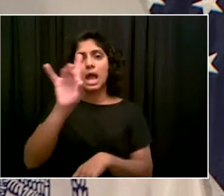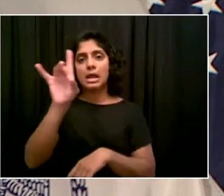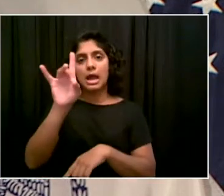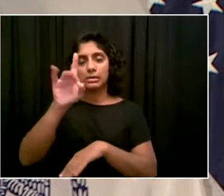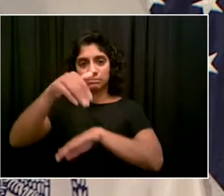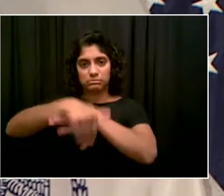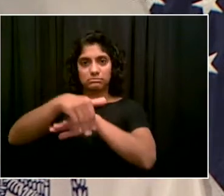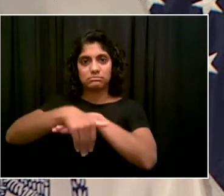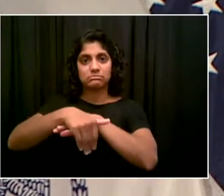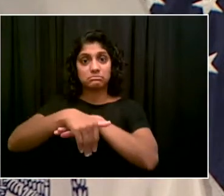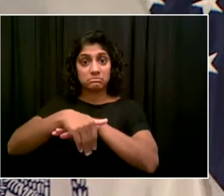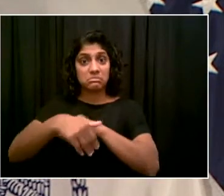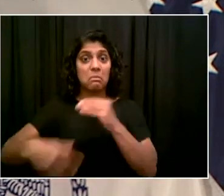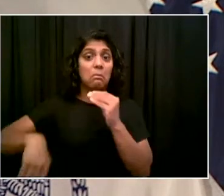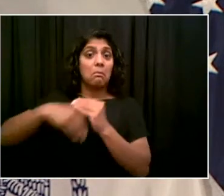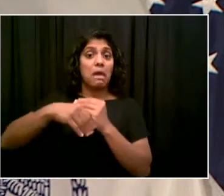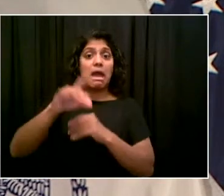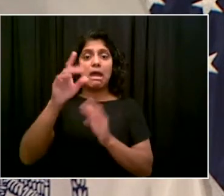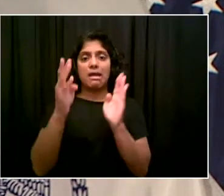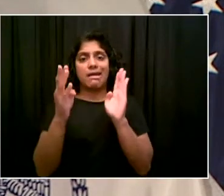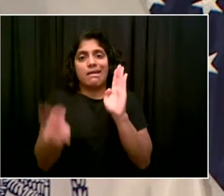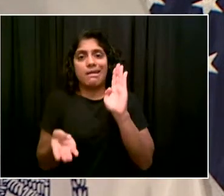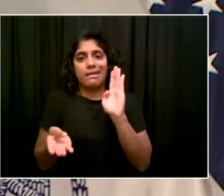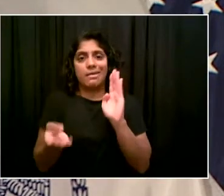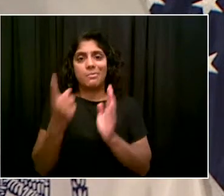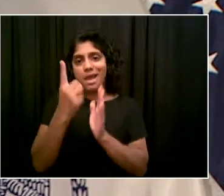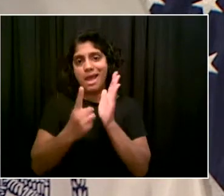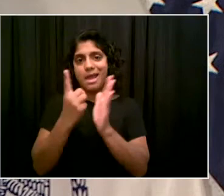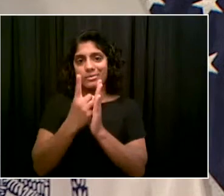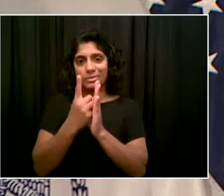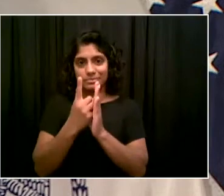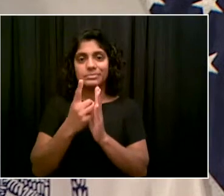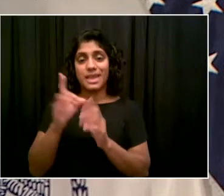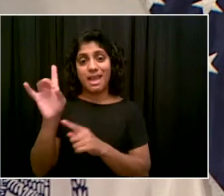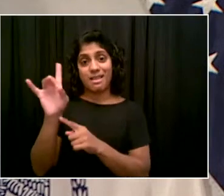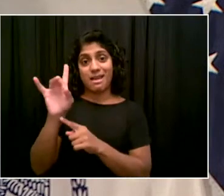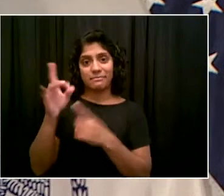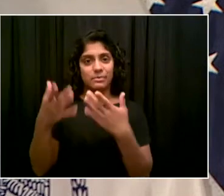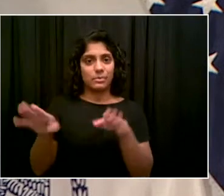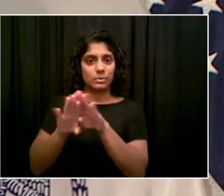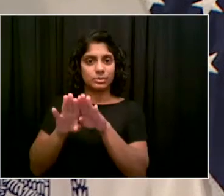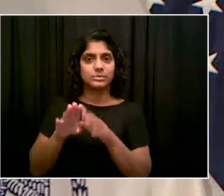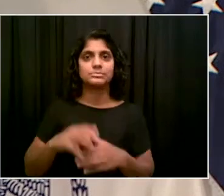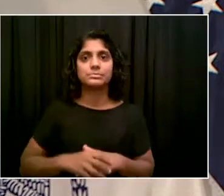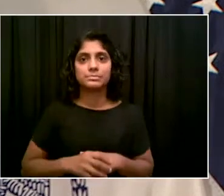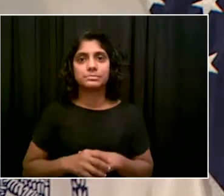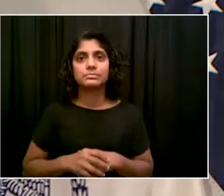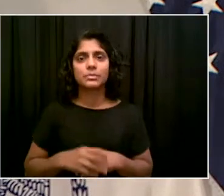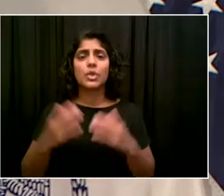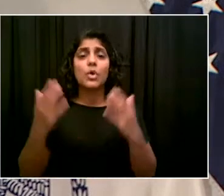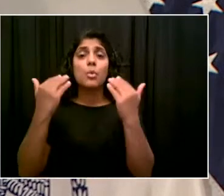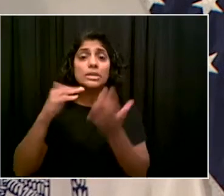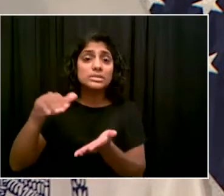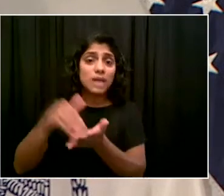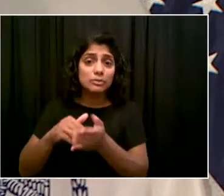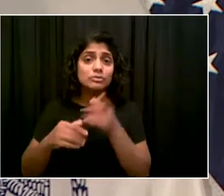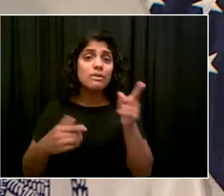DURING THIS HEAT ADVISORY. IF YOU NEED A PLACE TO COOL OFF, ANOTHER GREAT OPTION IS THE